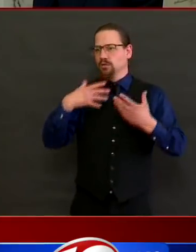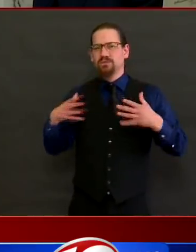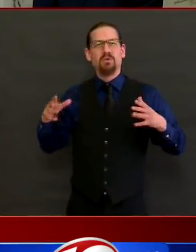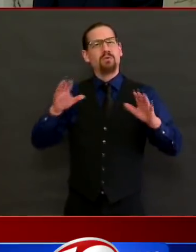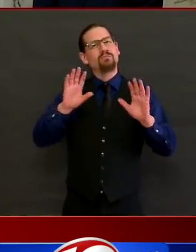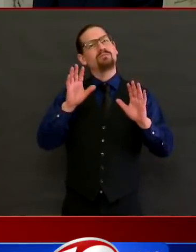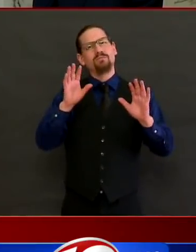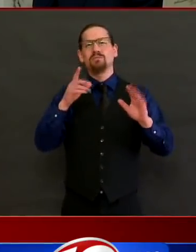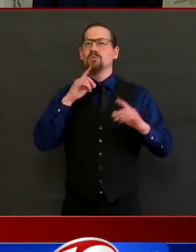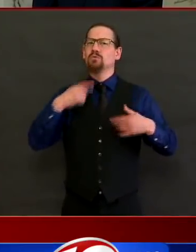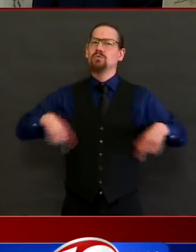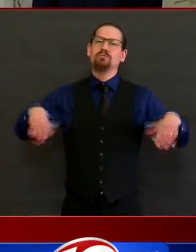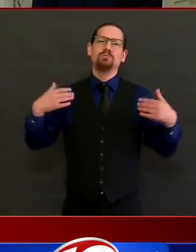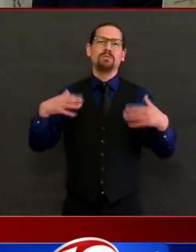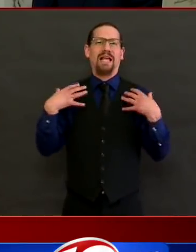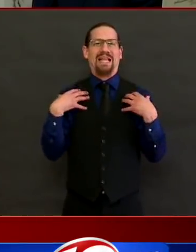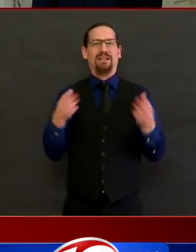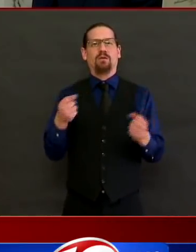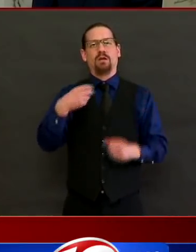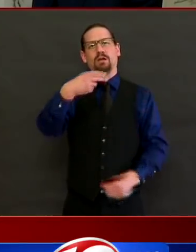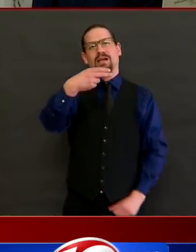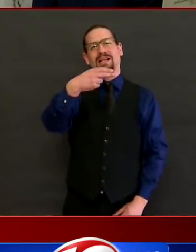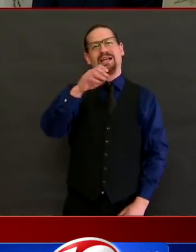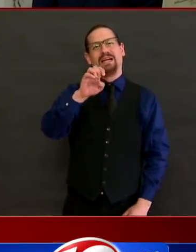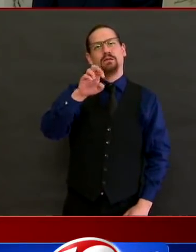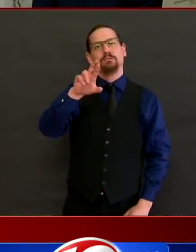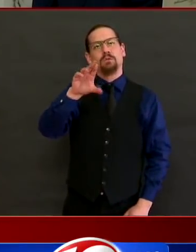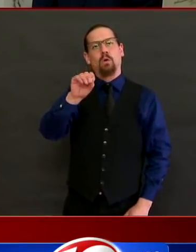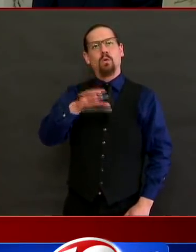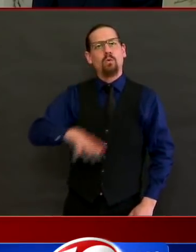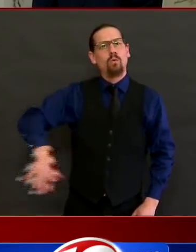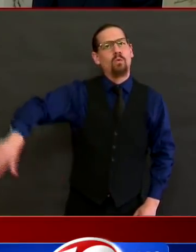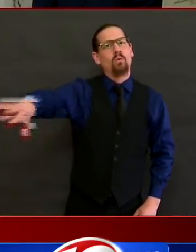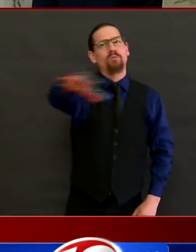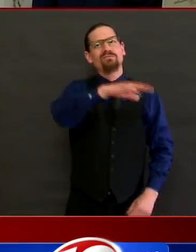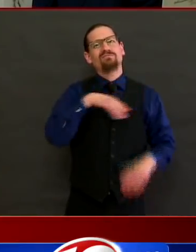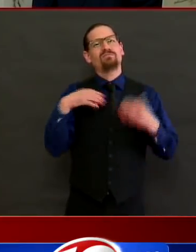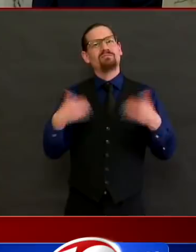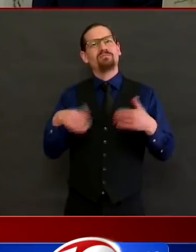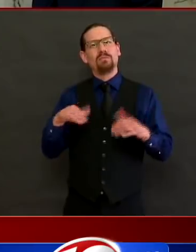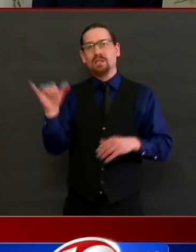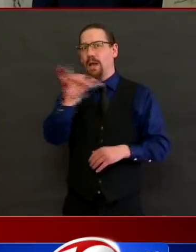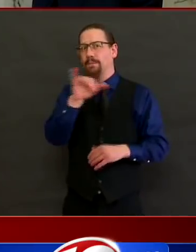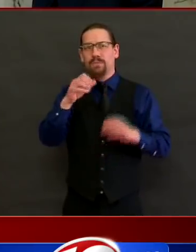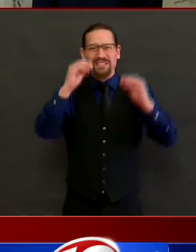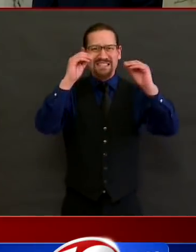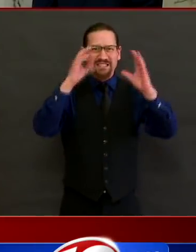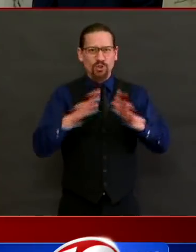OUT THERE. TEACHERS ARE STRETCHING THE LIMITS OF THEIR CREATIVITY.